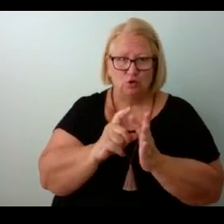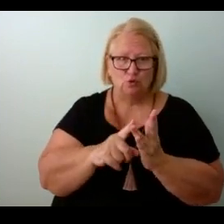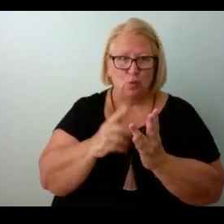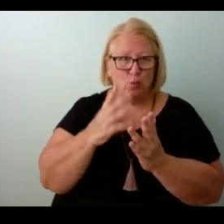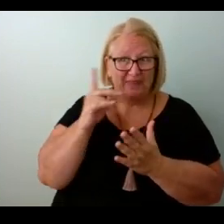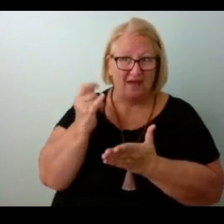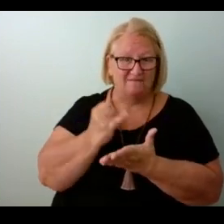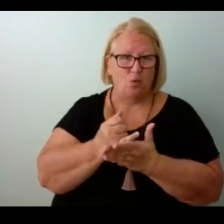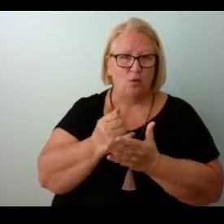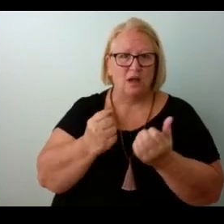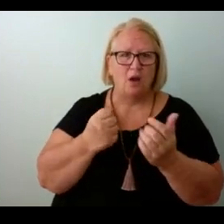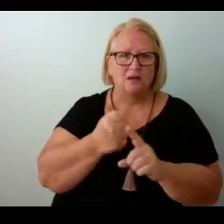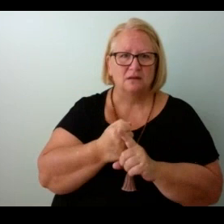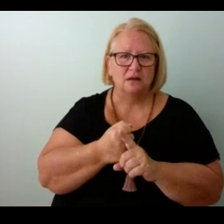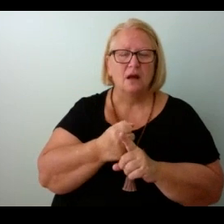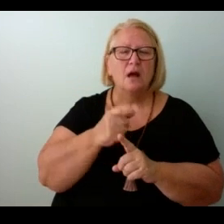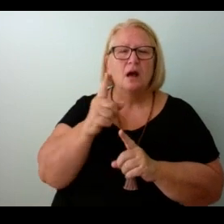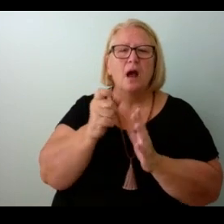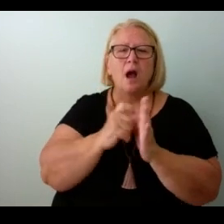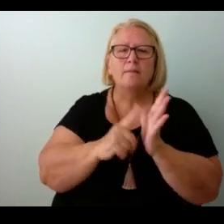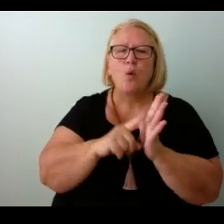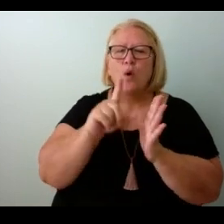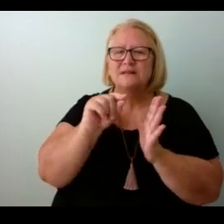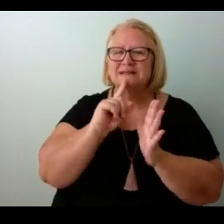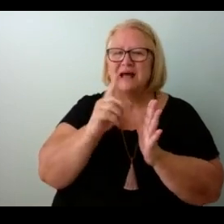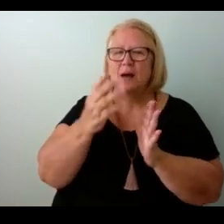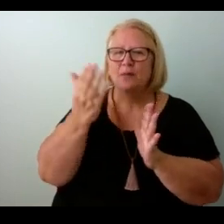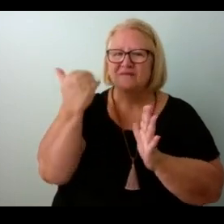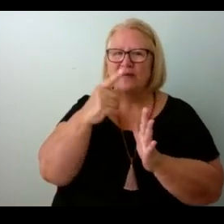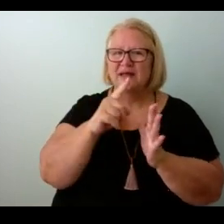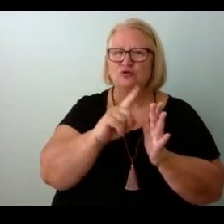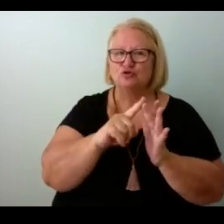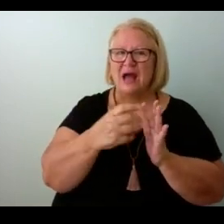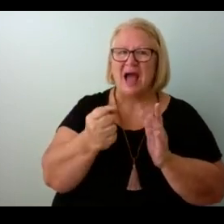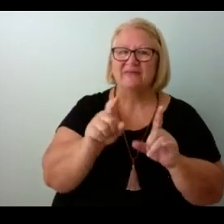Insurers have the same kind of obligations in regards to hardship.